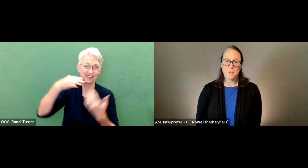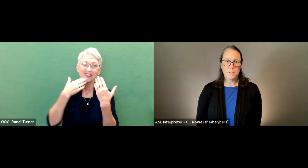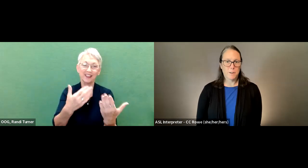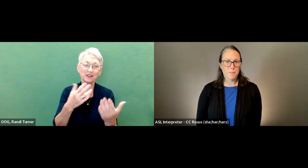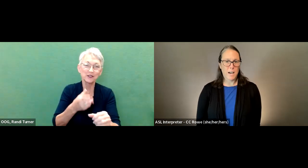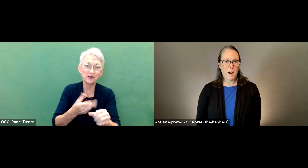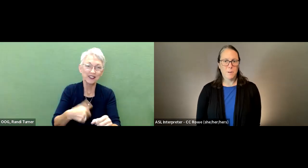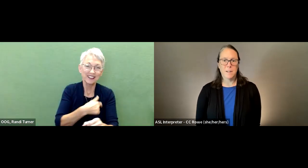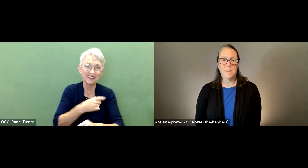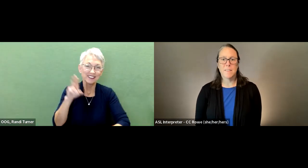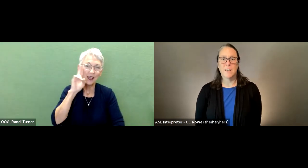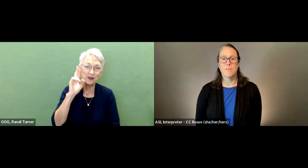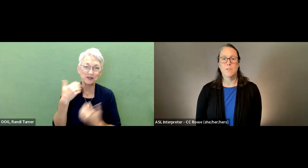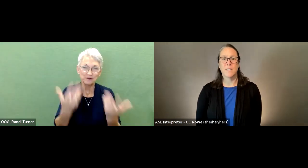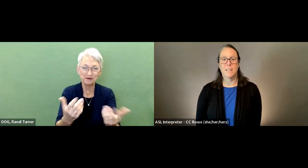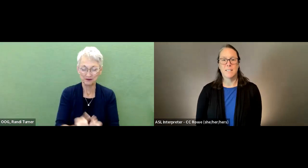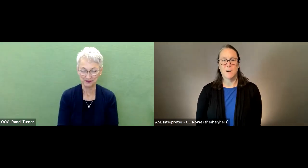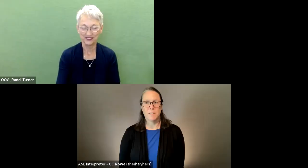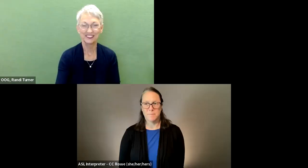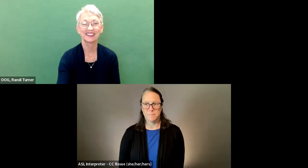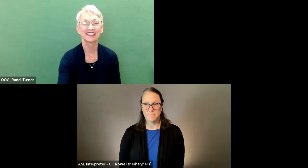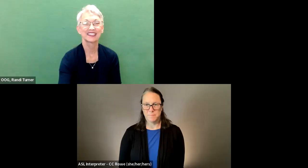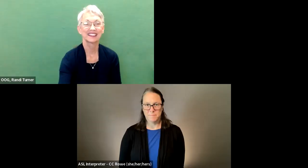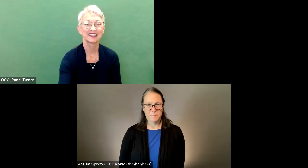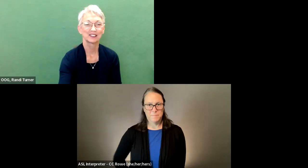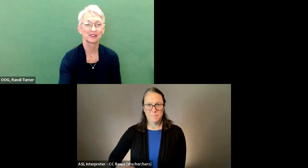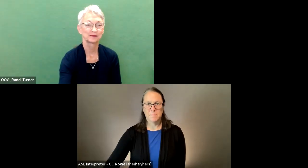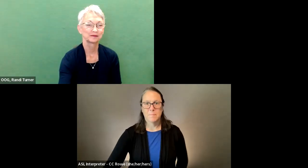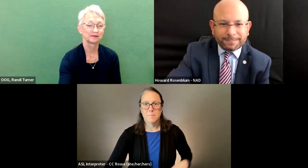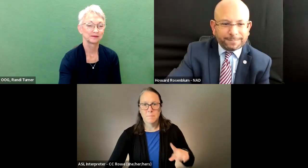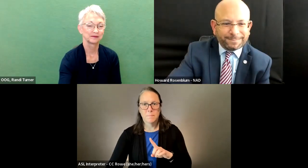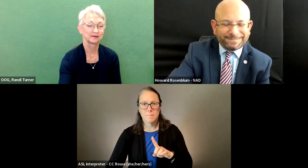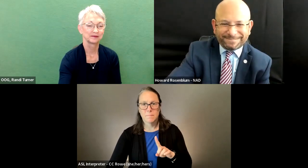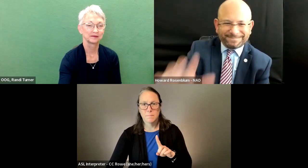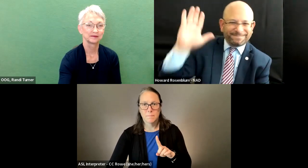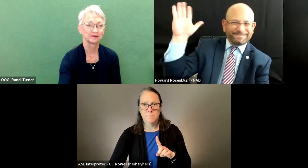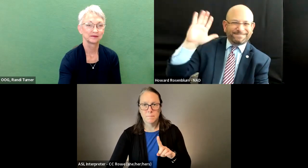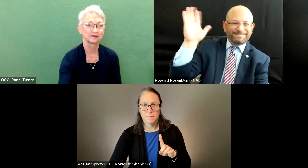have Howard Rosenblum from the National Association of the